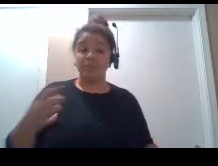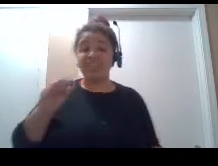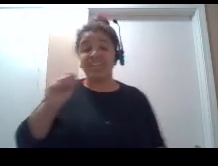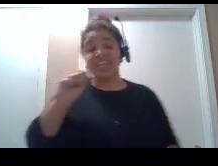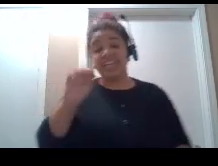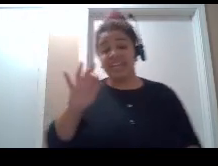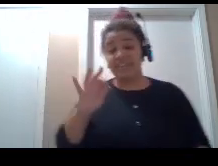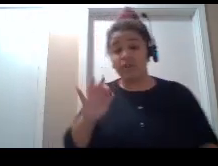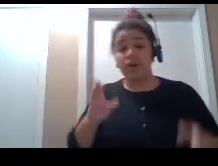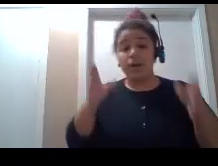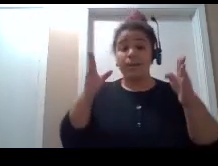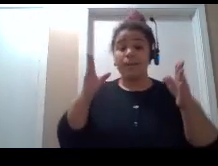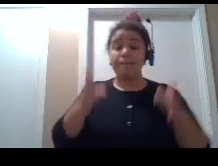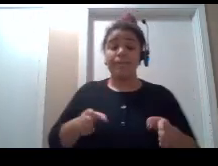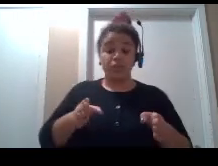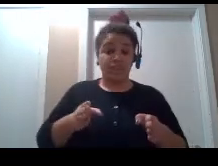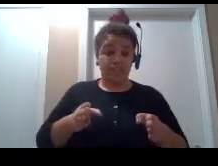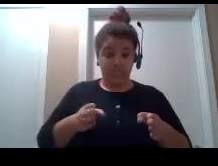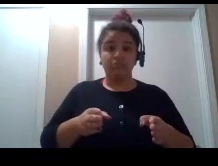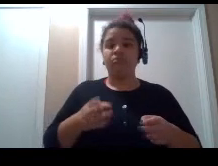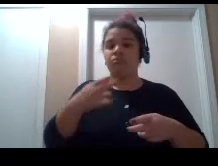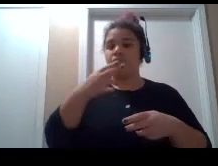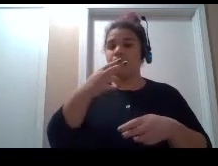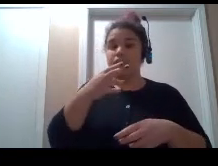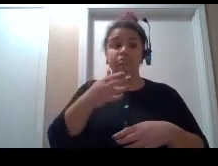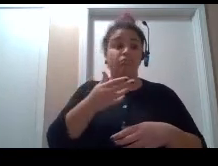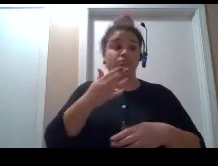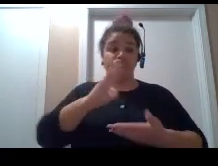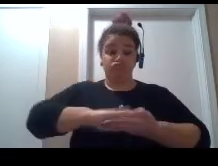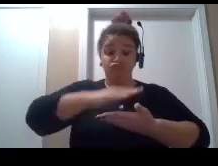they will not need to download the application and set up an account.